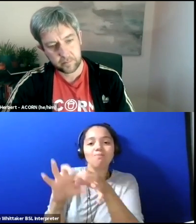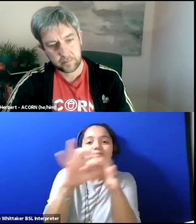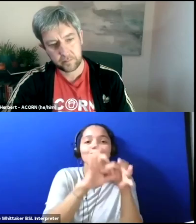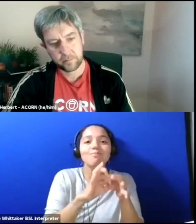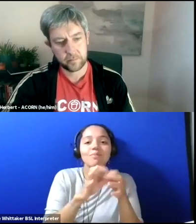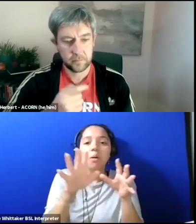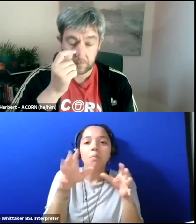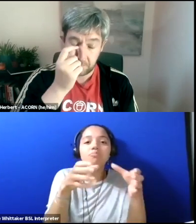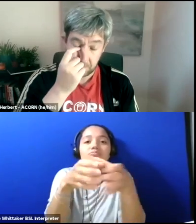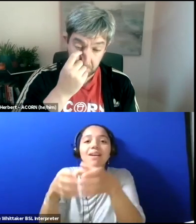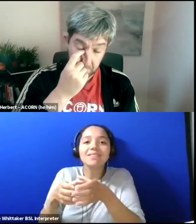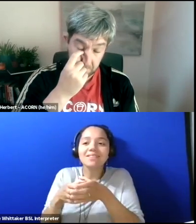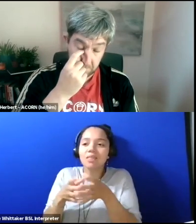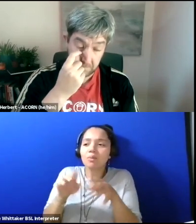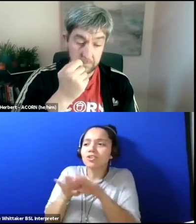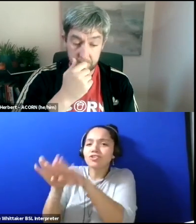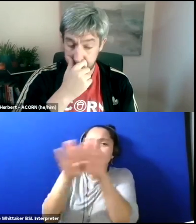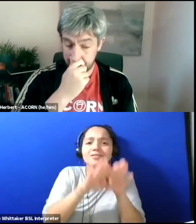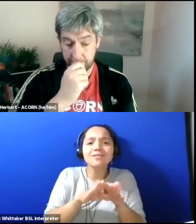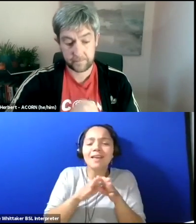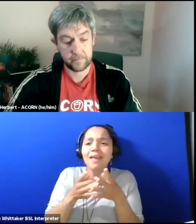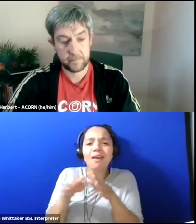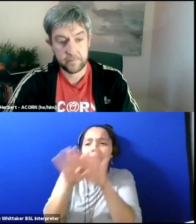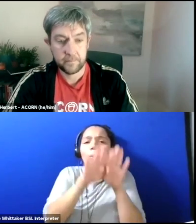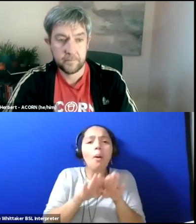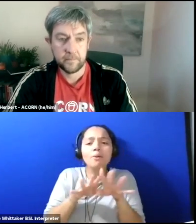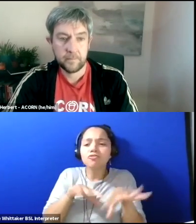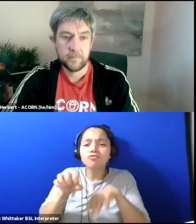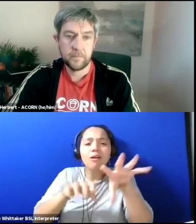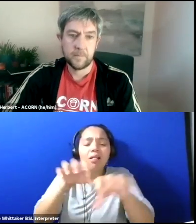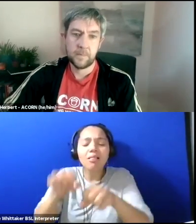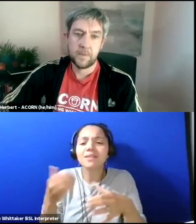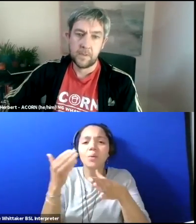share common struggles, for example, things around worker status.